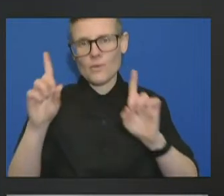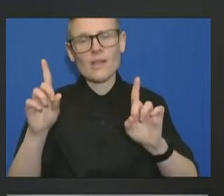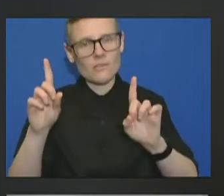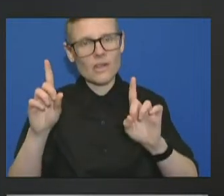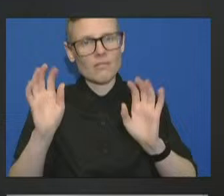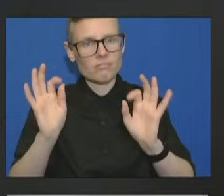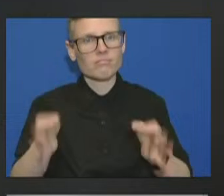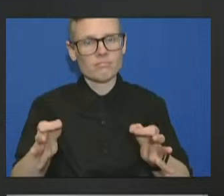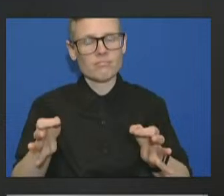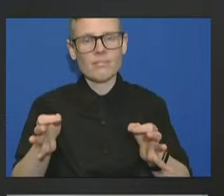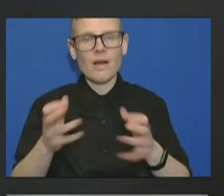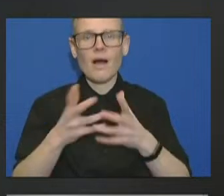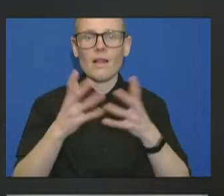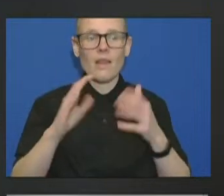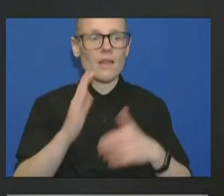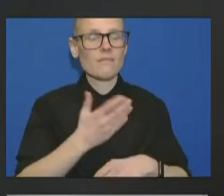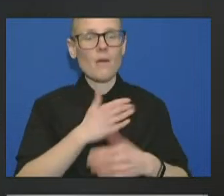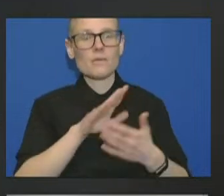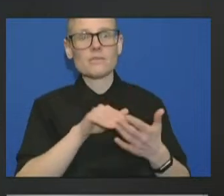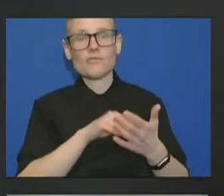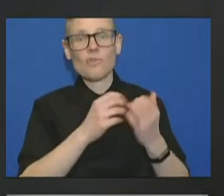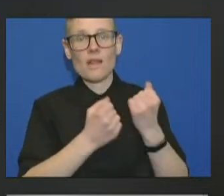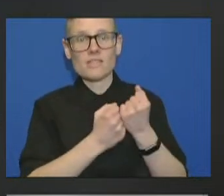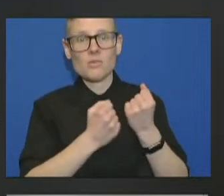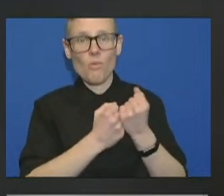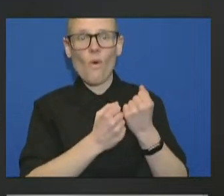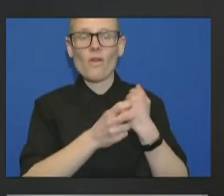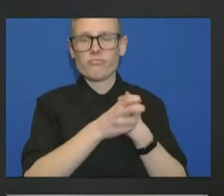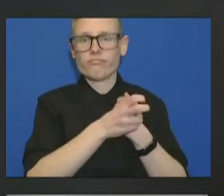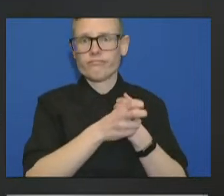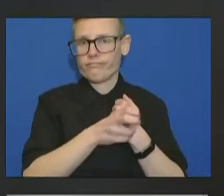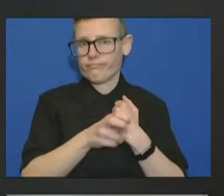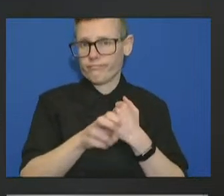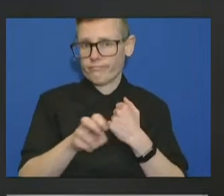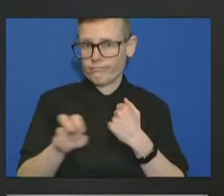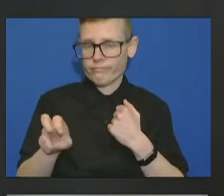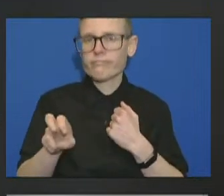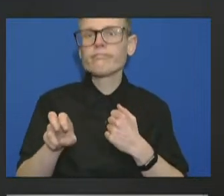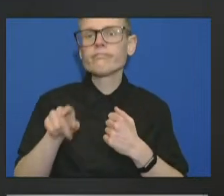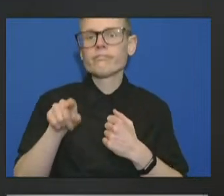definitely making big investments in special education